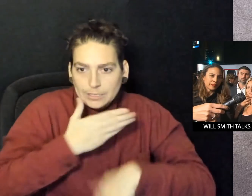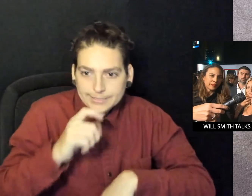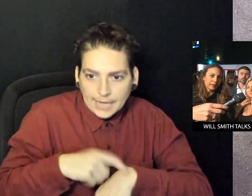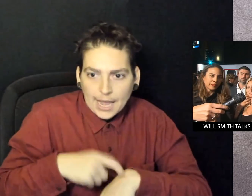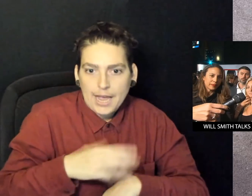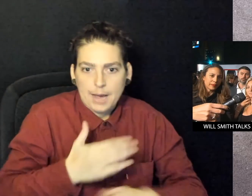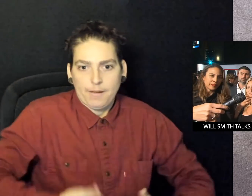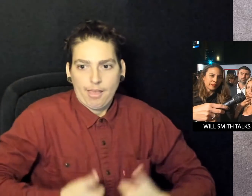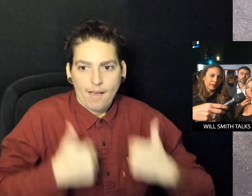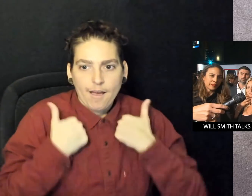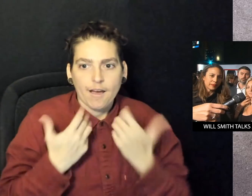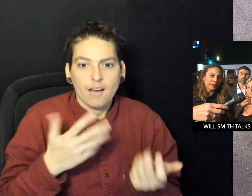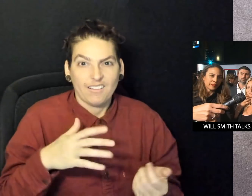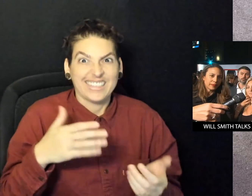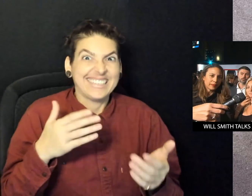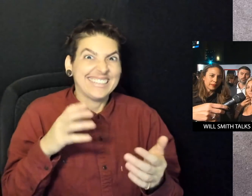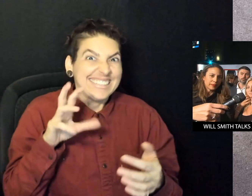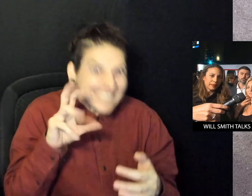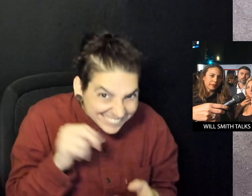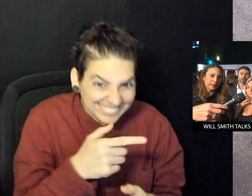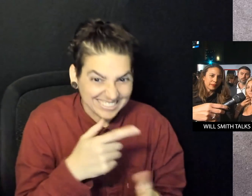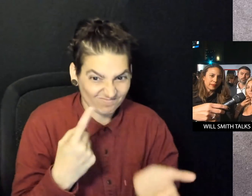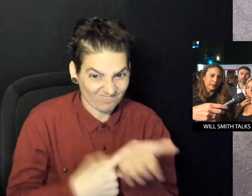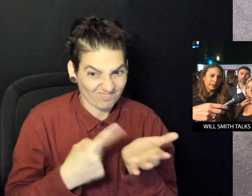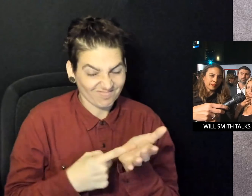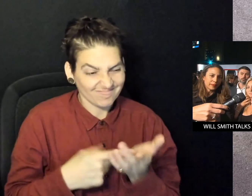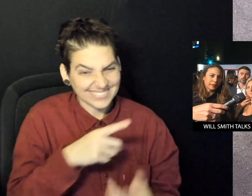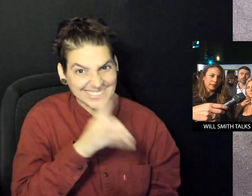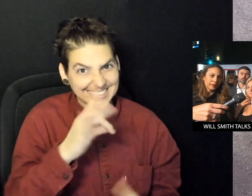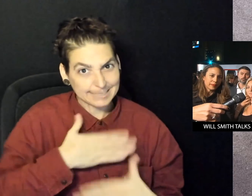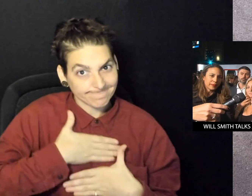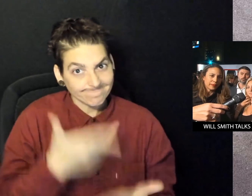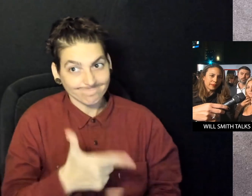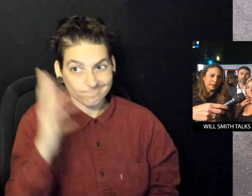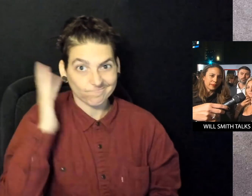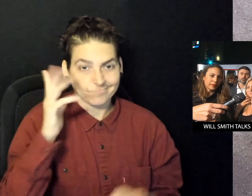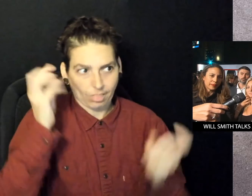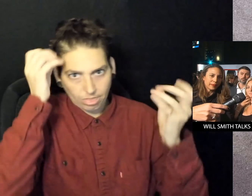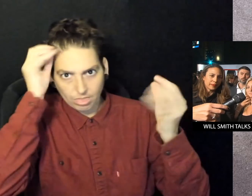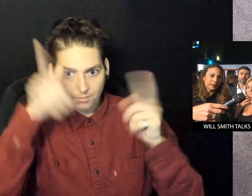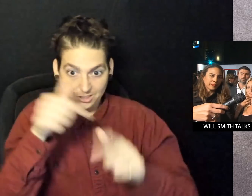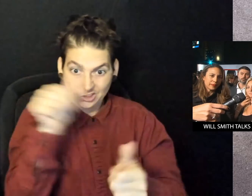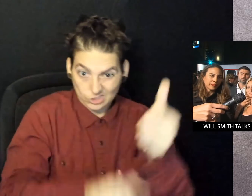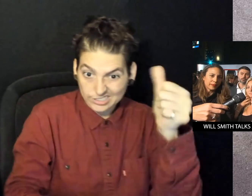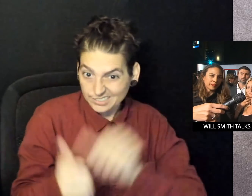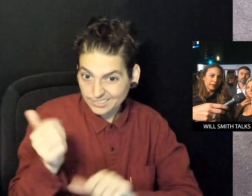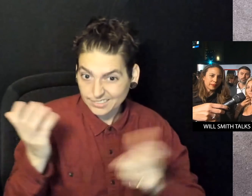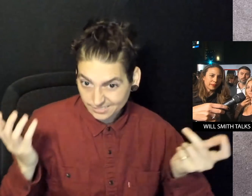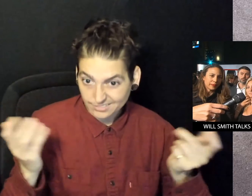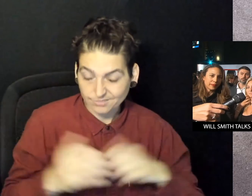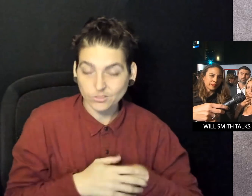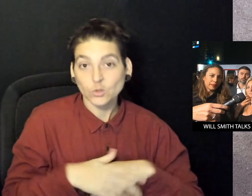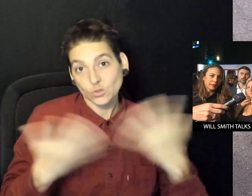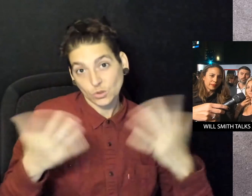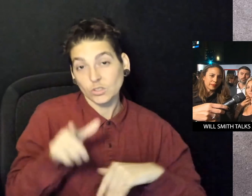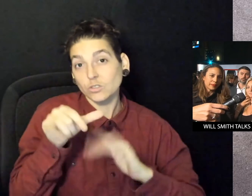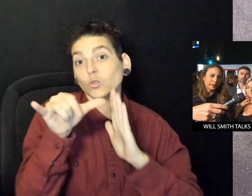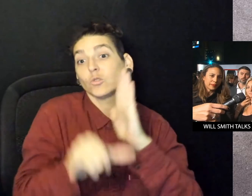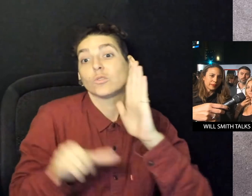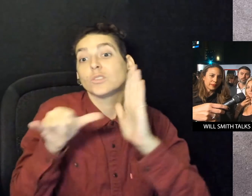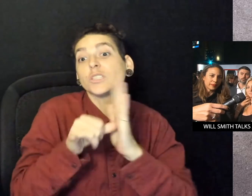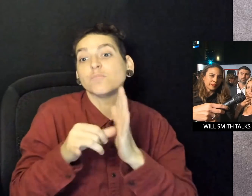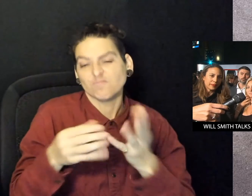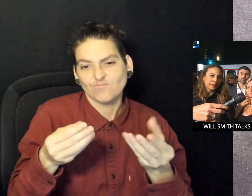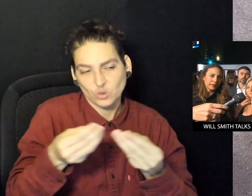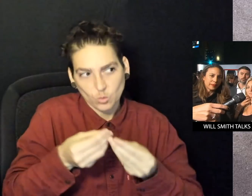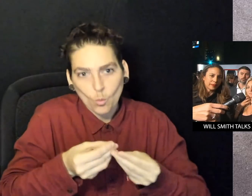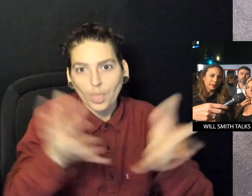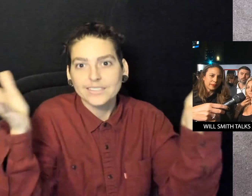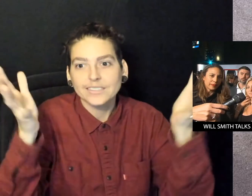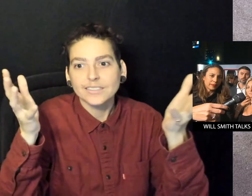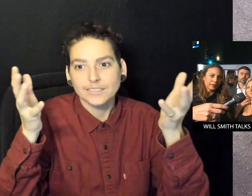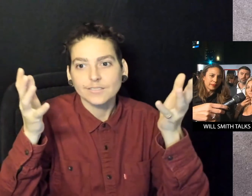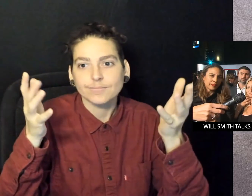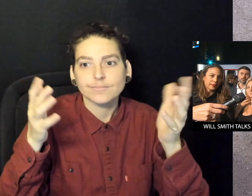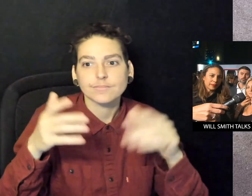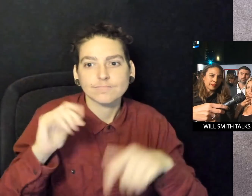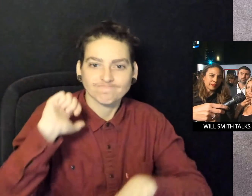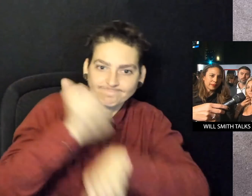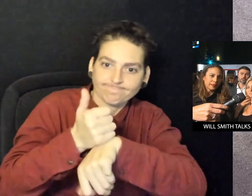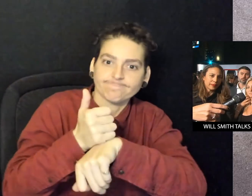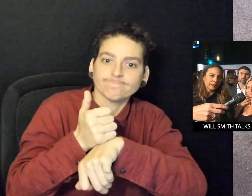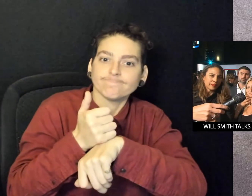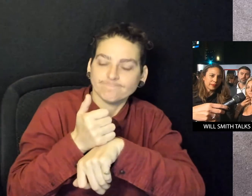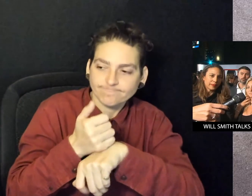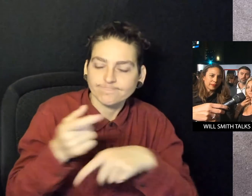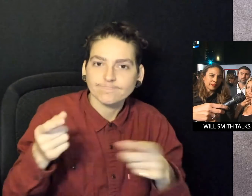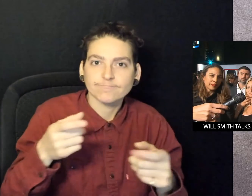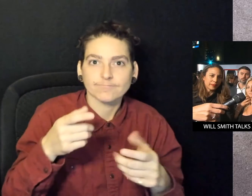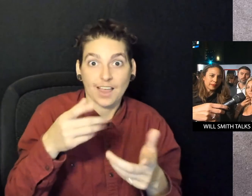discussing a dark time in his life even discussing that he once contemplated suicide